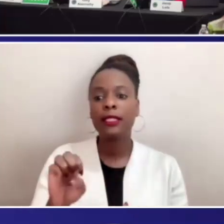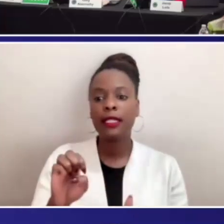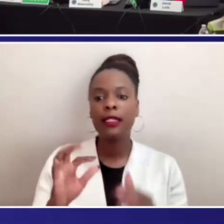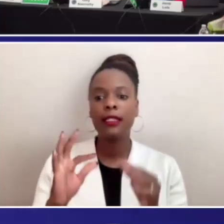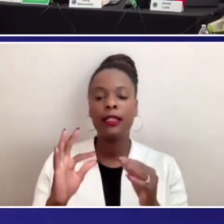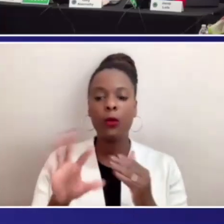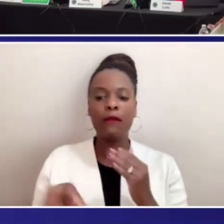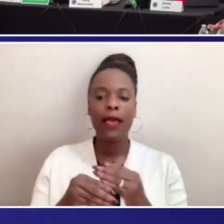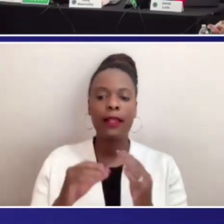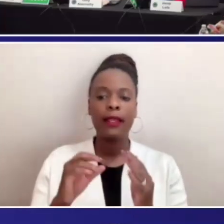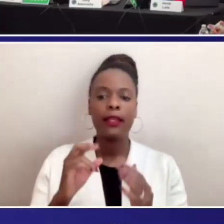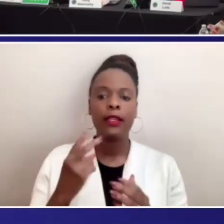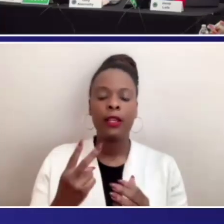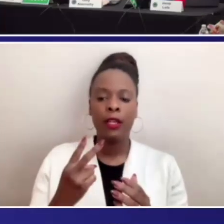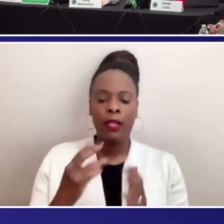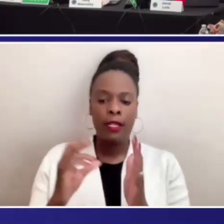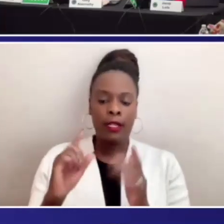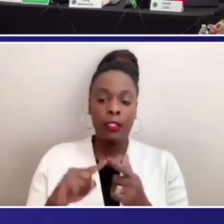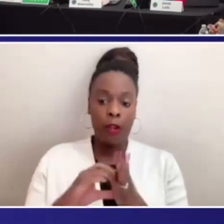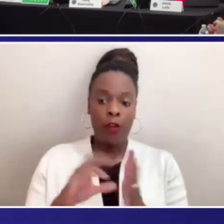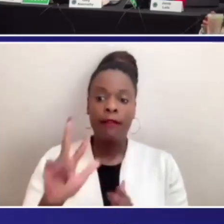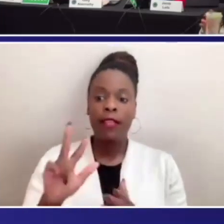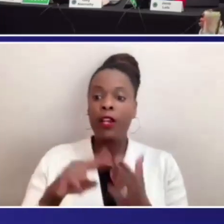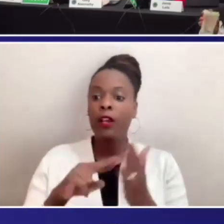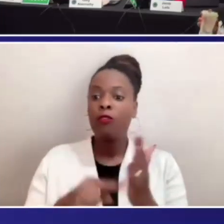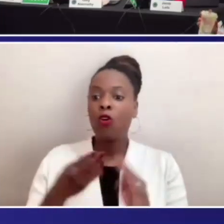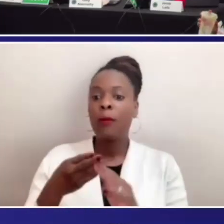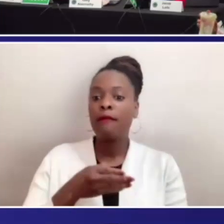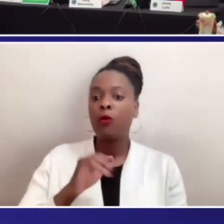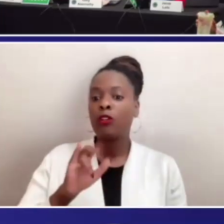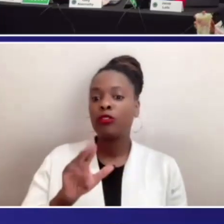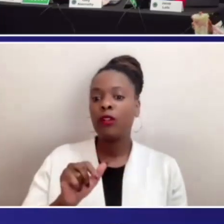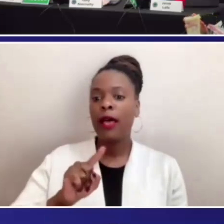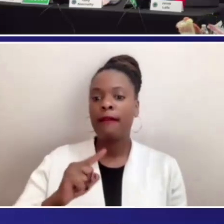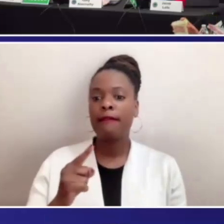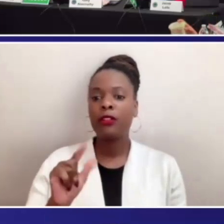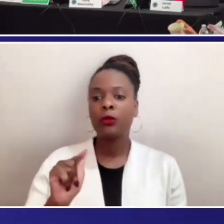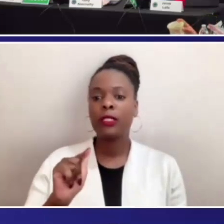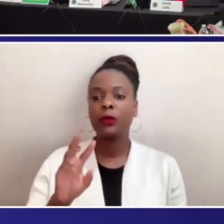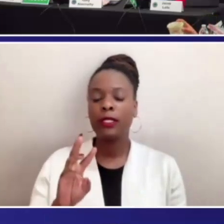enrolled before July 1, 2026. We've added paragraph (4) notwithstanding paragraph (1) of this